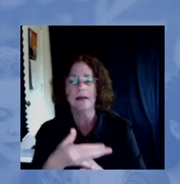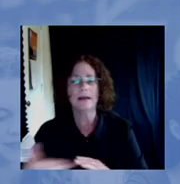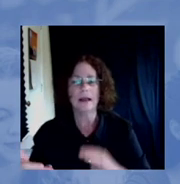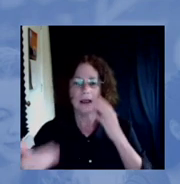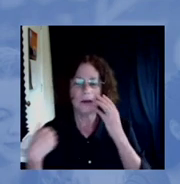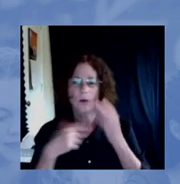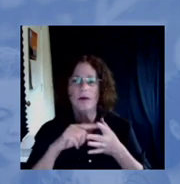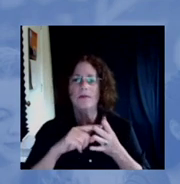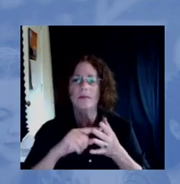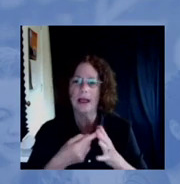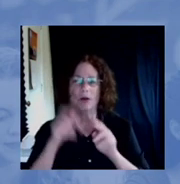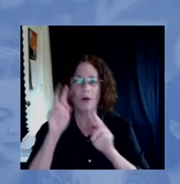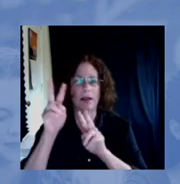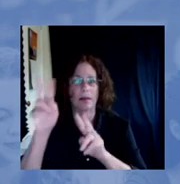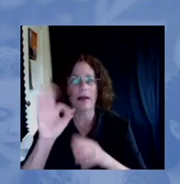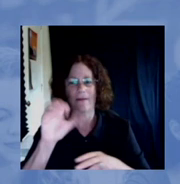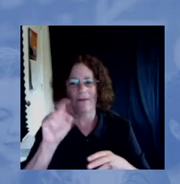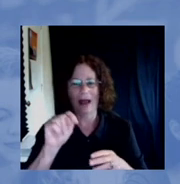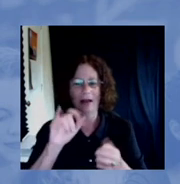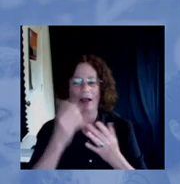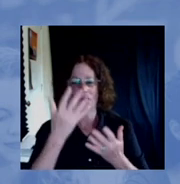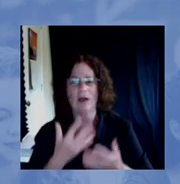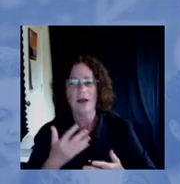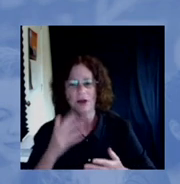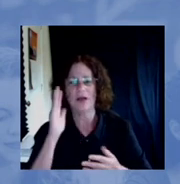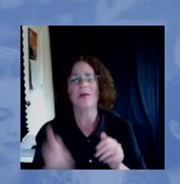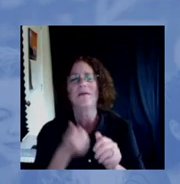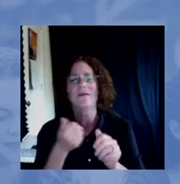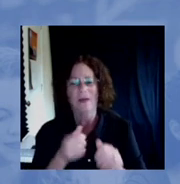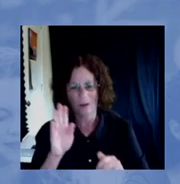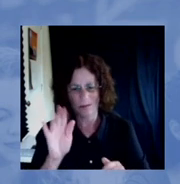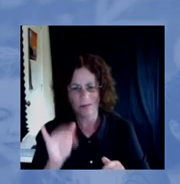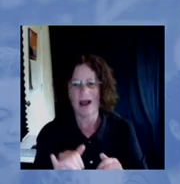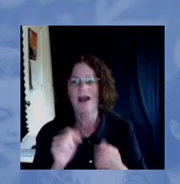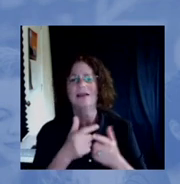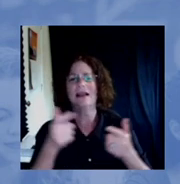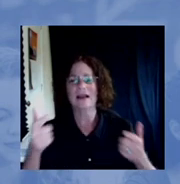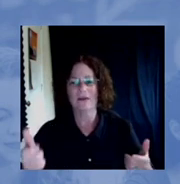THE FACT THAT THIS TRAGEDY WAS GOING TO BE FOLLOWED BY A SIGNIFICANT INVESTMENT POSSIBILITY.